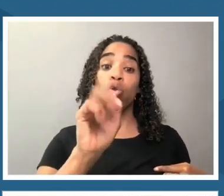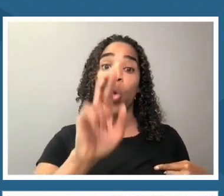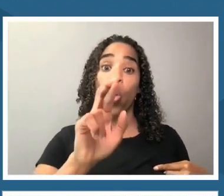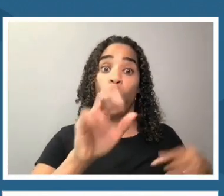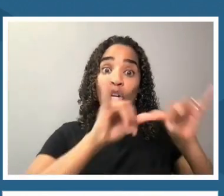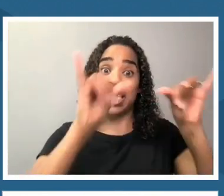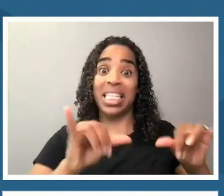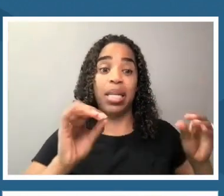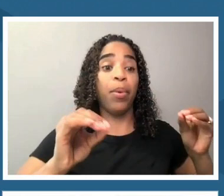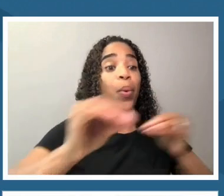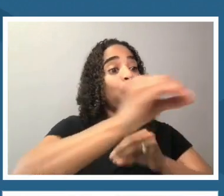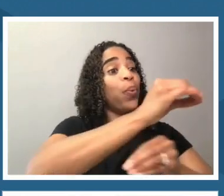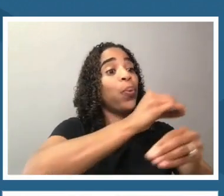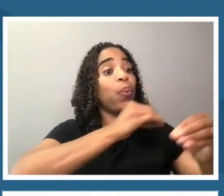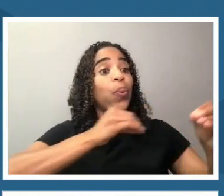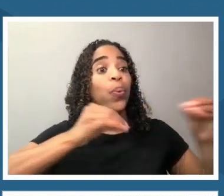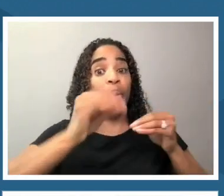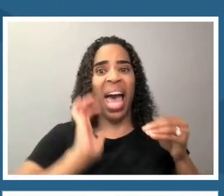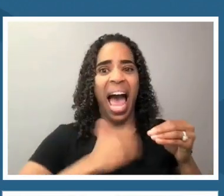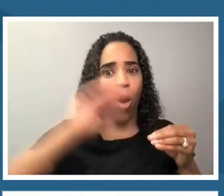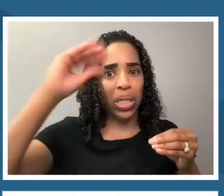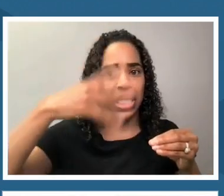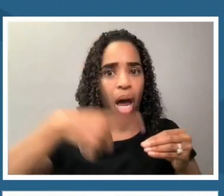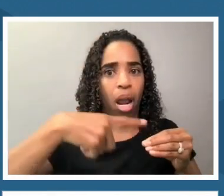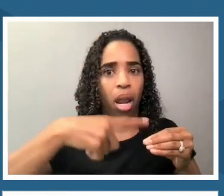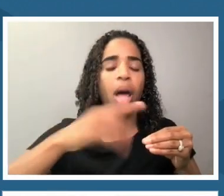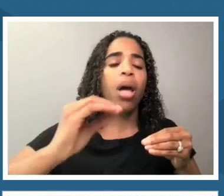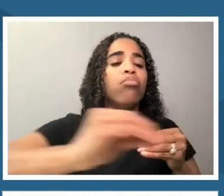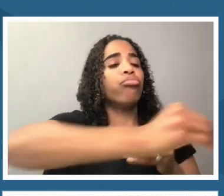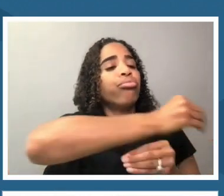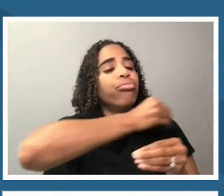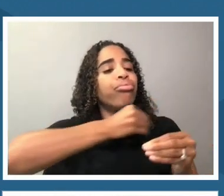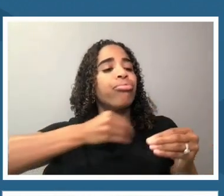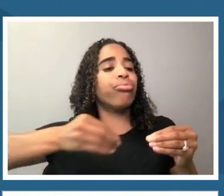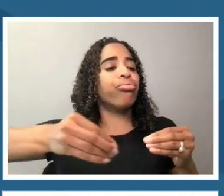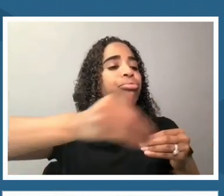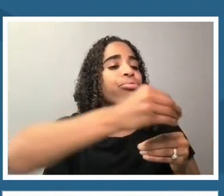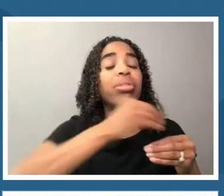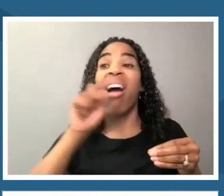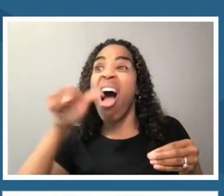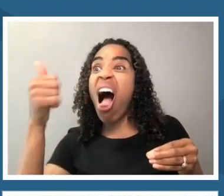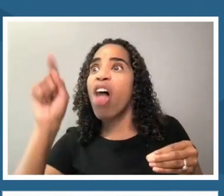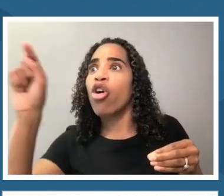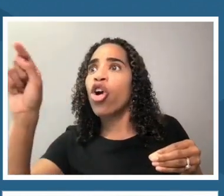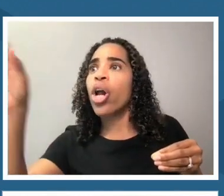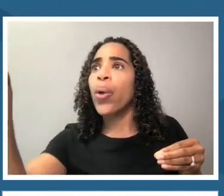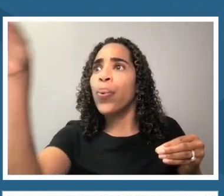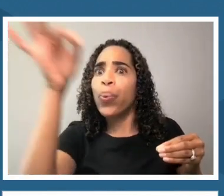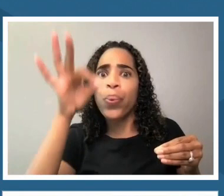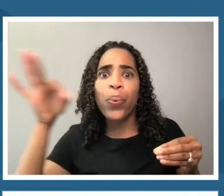finding these planets that are orbiting around other stars near the sun